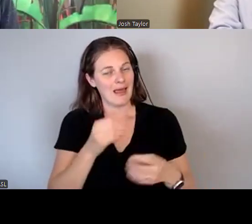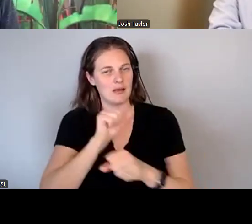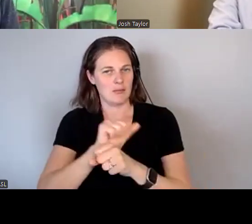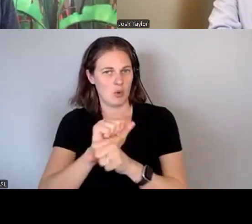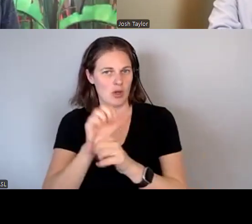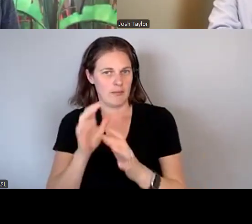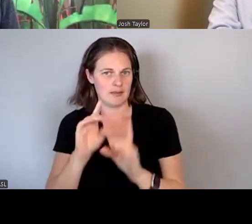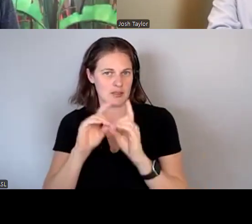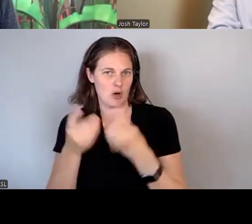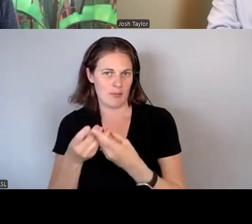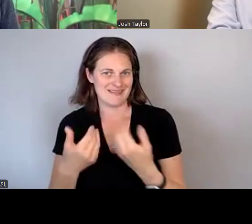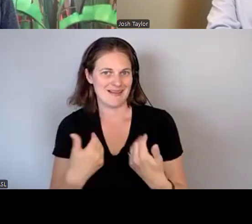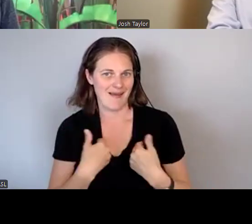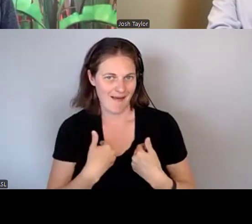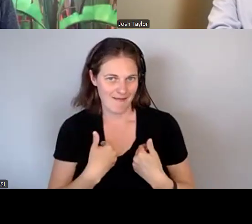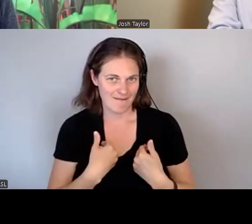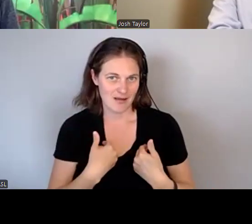So that's a very nice jumping off point